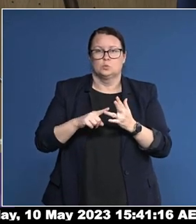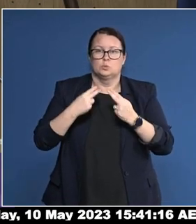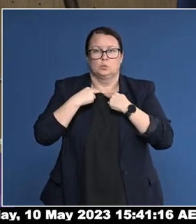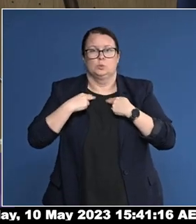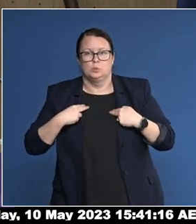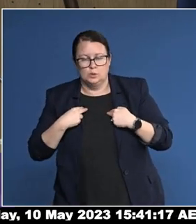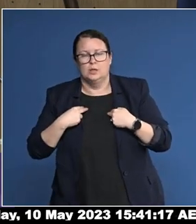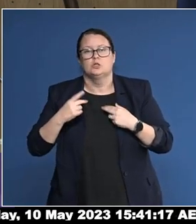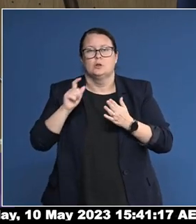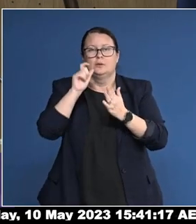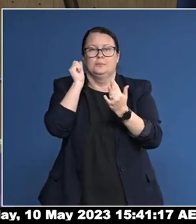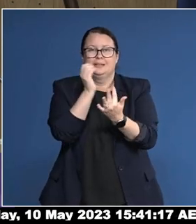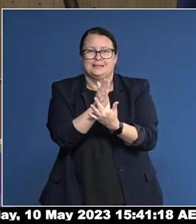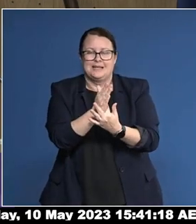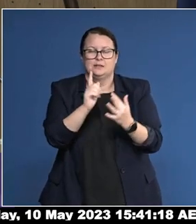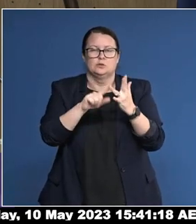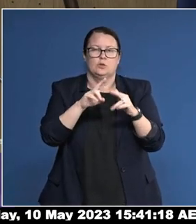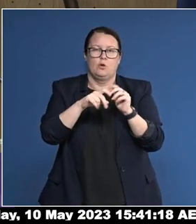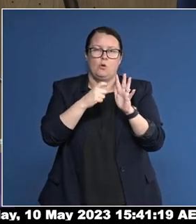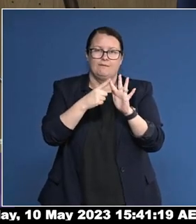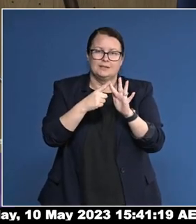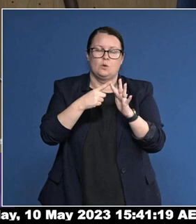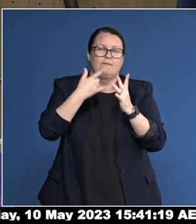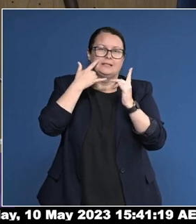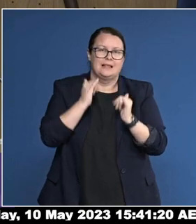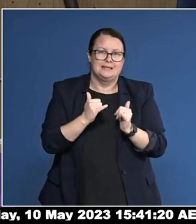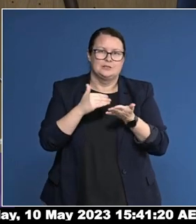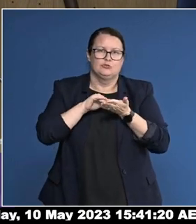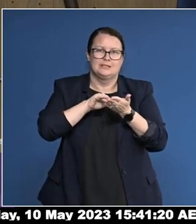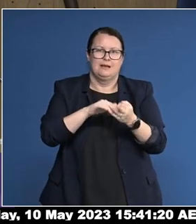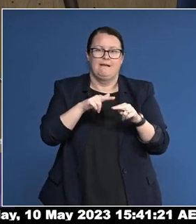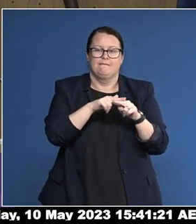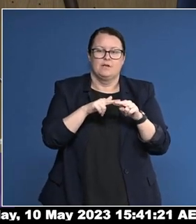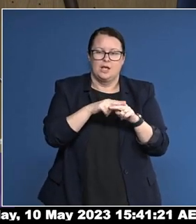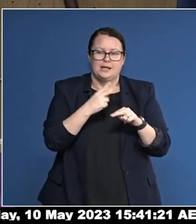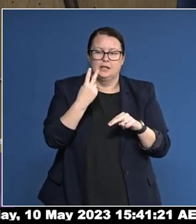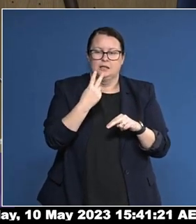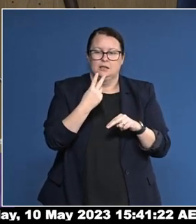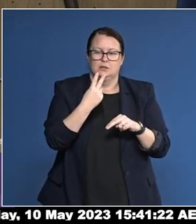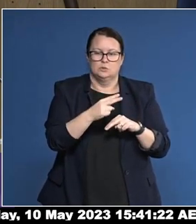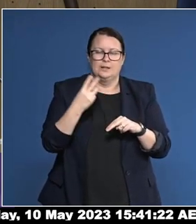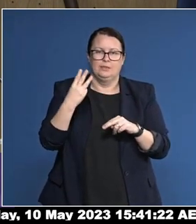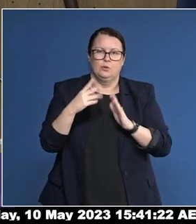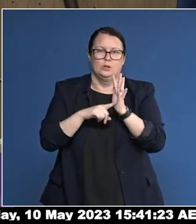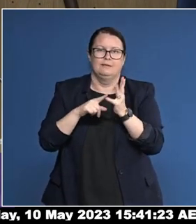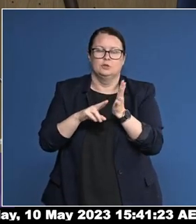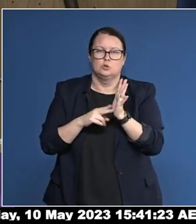Office of the Solicitor Assisting by Friday, 23 June 2023.